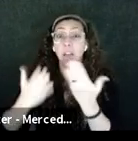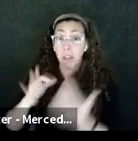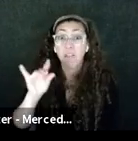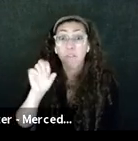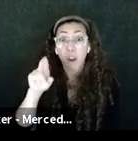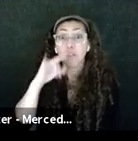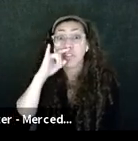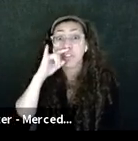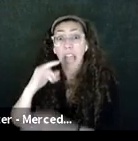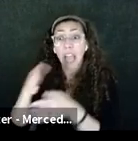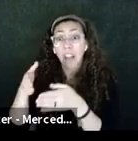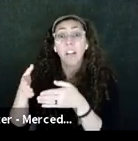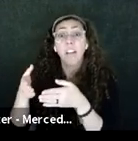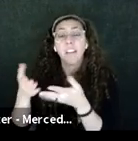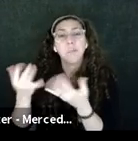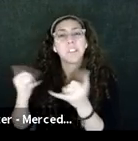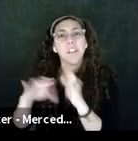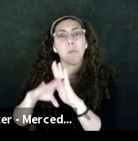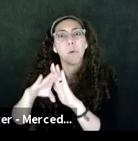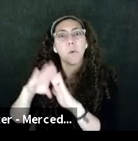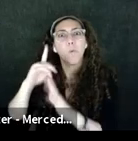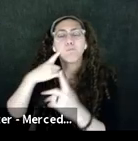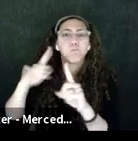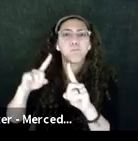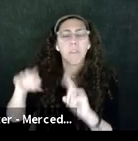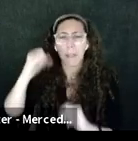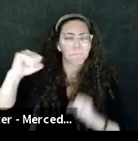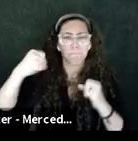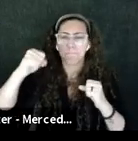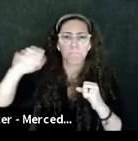Jason Williams: And they're extremely resilient and they're extremely successful.